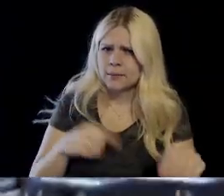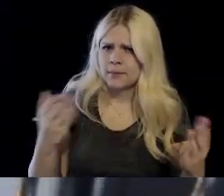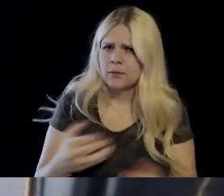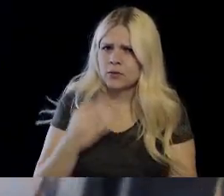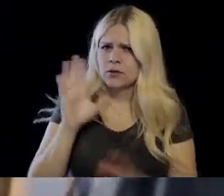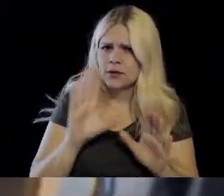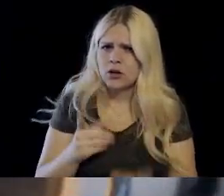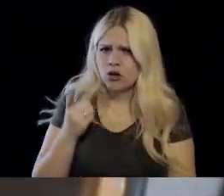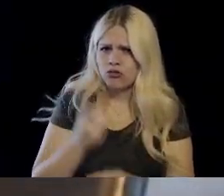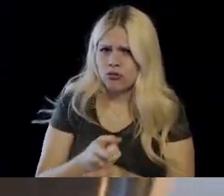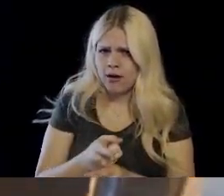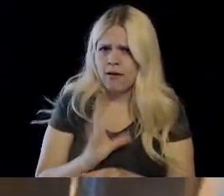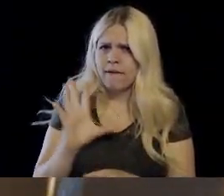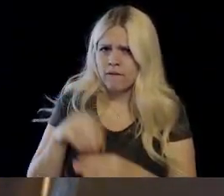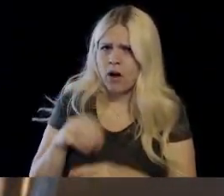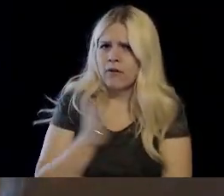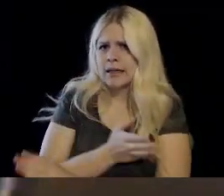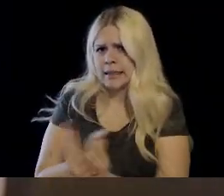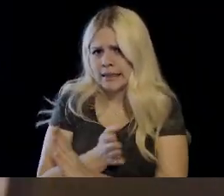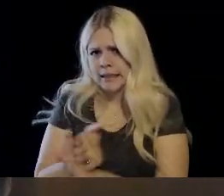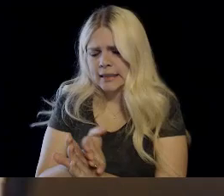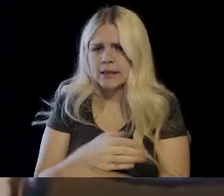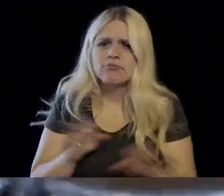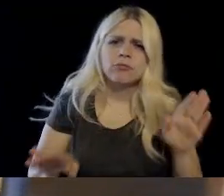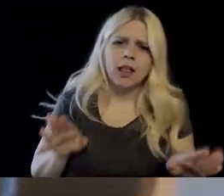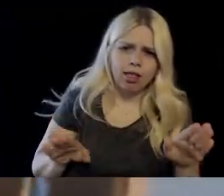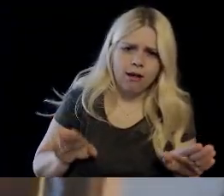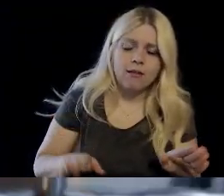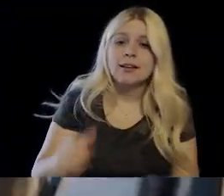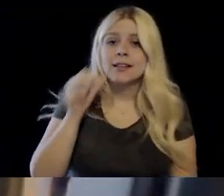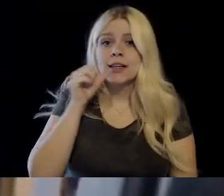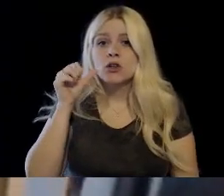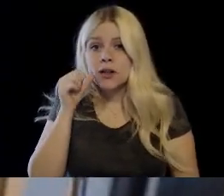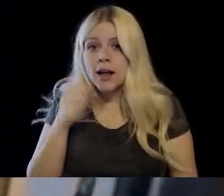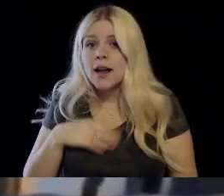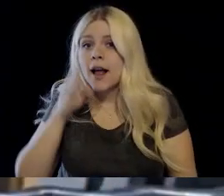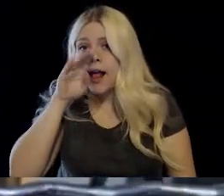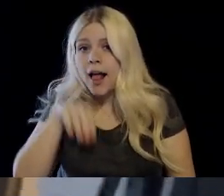sea lions. Yesterday was elephants, bears. Tomorrow... here's your teaser... we're